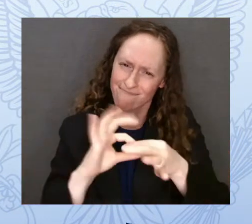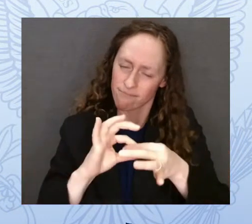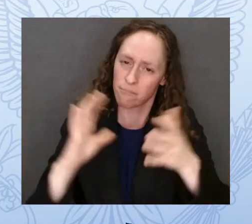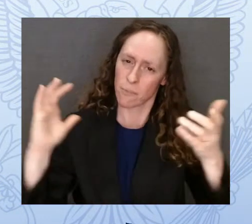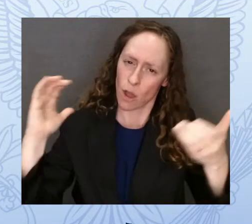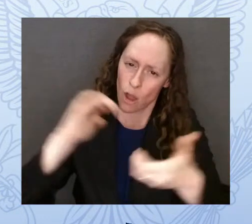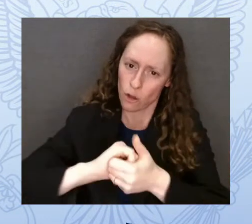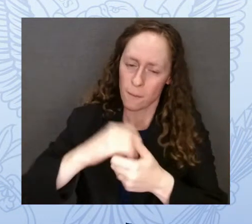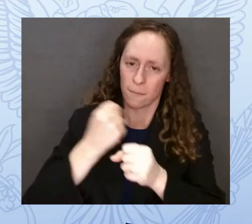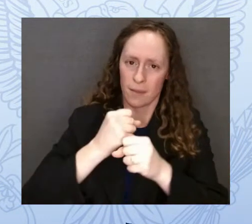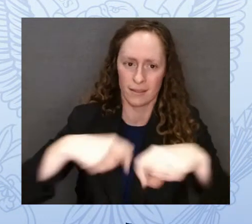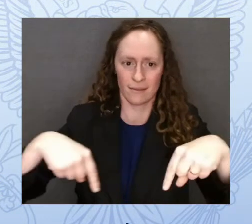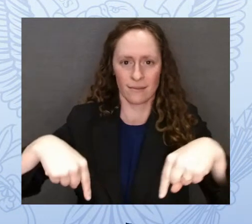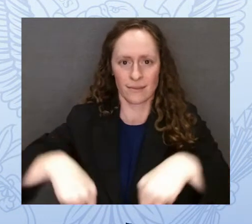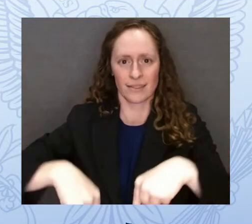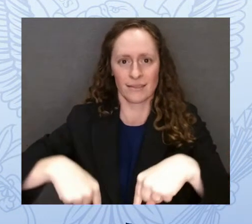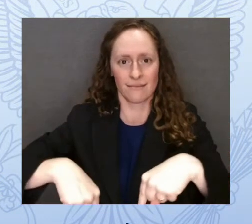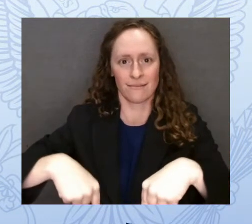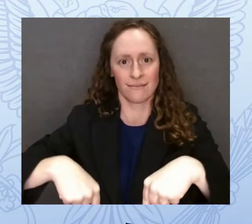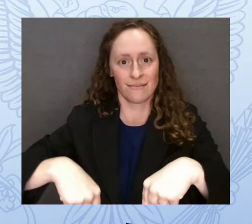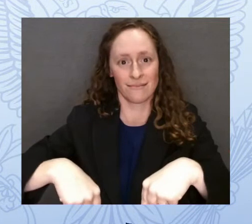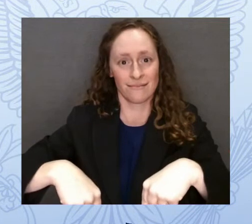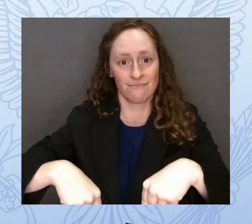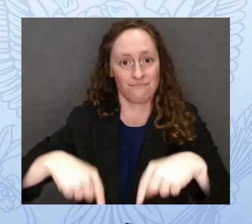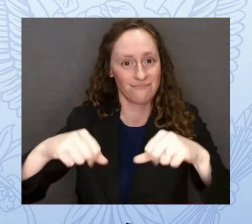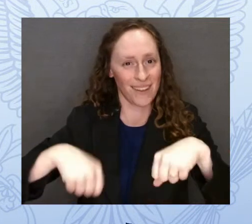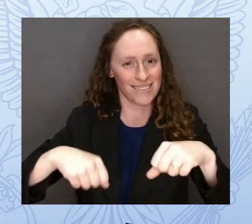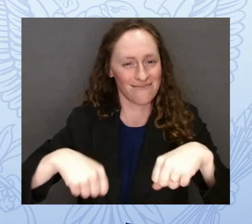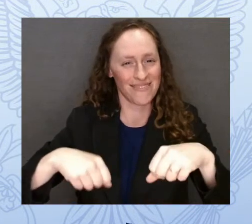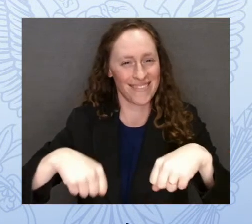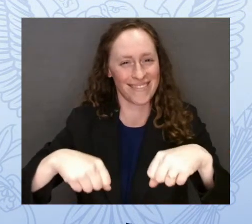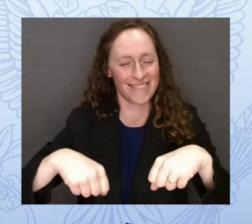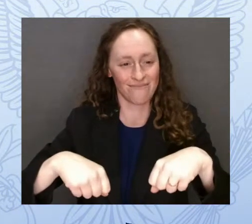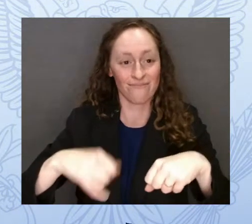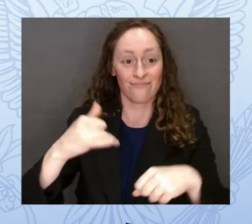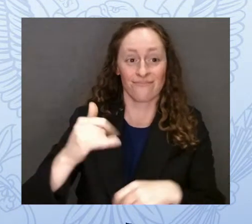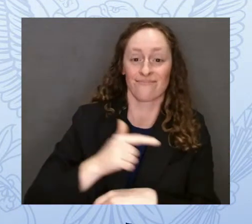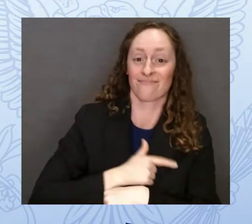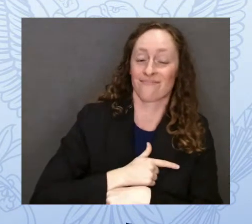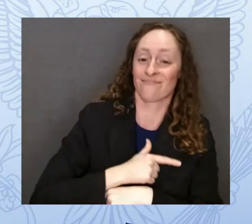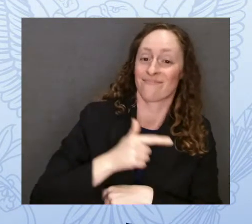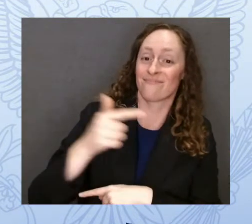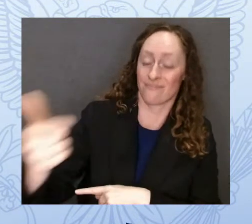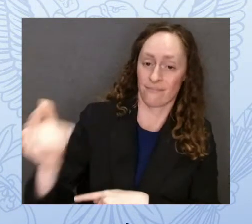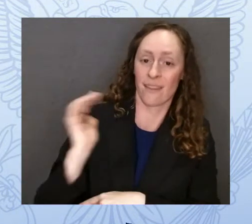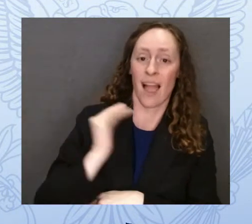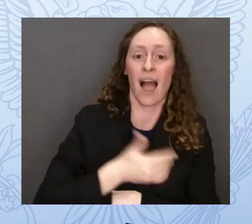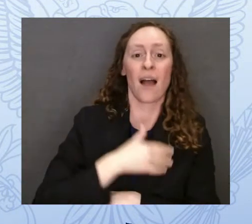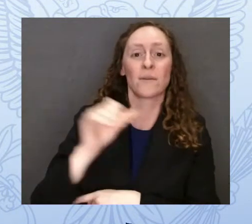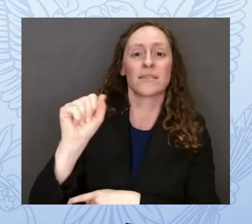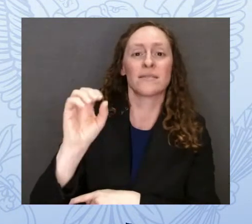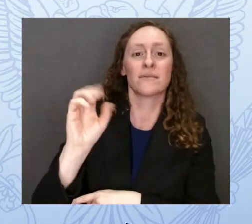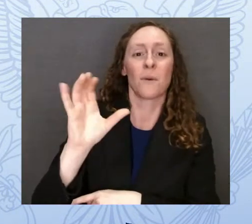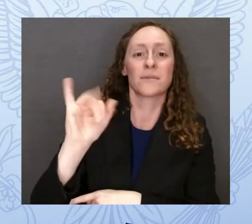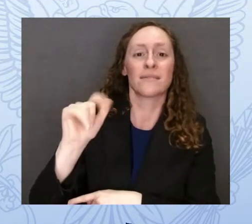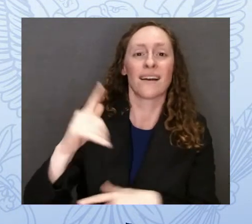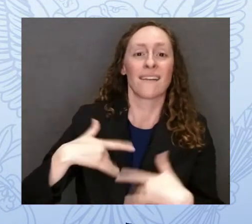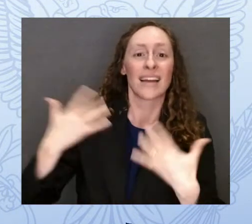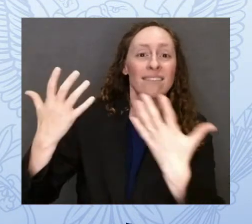who has guided this process, Carlos Elizondo. Carlos.